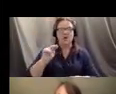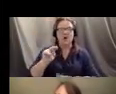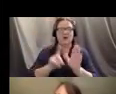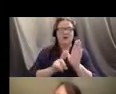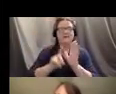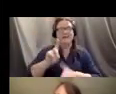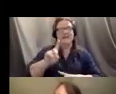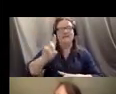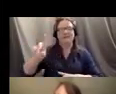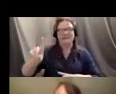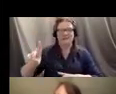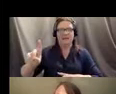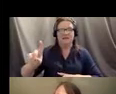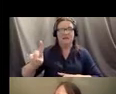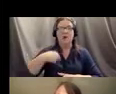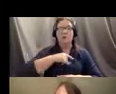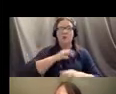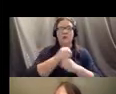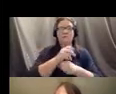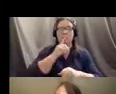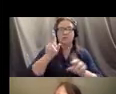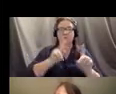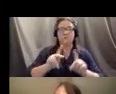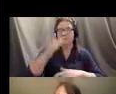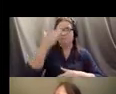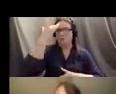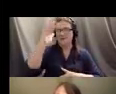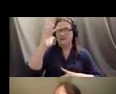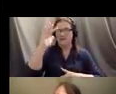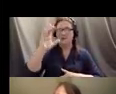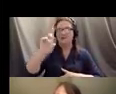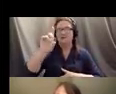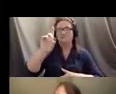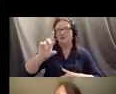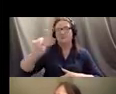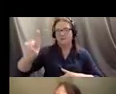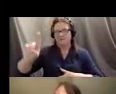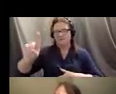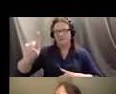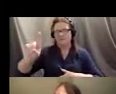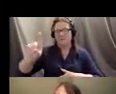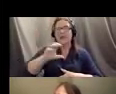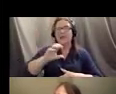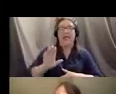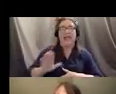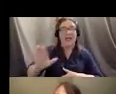disabilities. And we ensure that people with intellectual developmental disabilities and their families